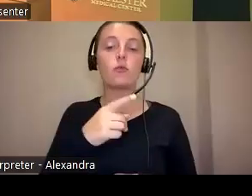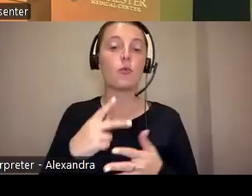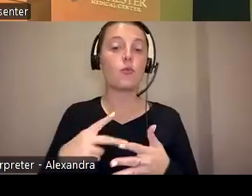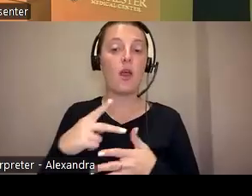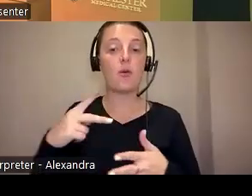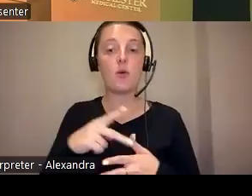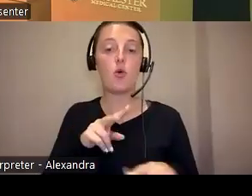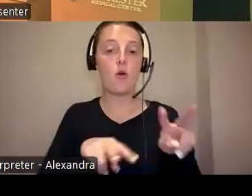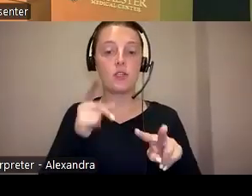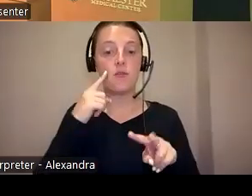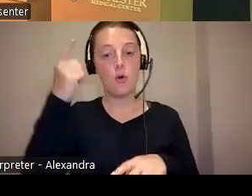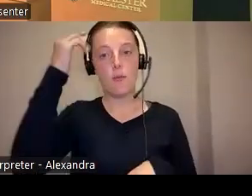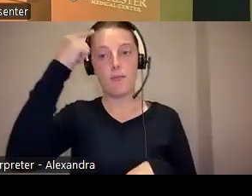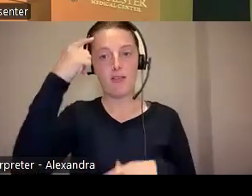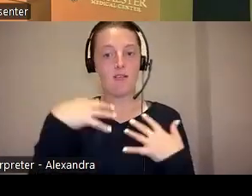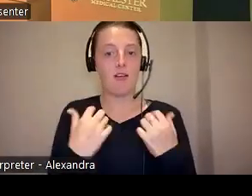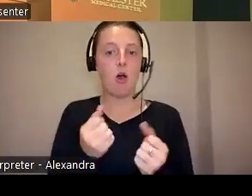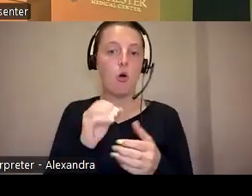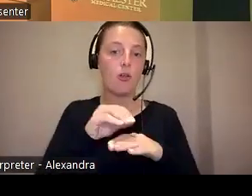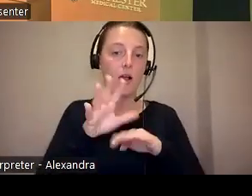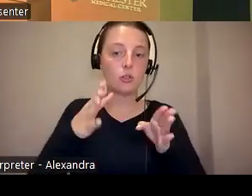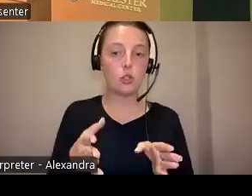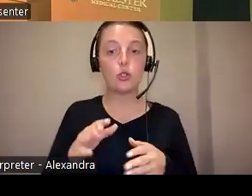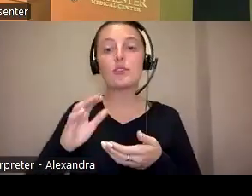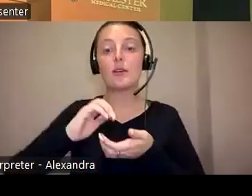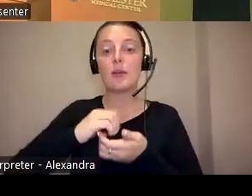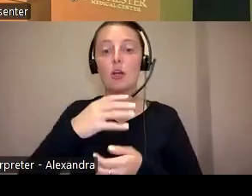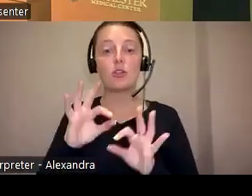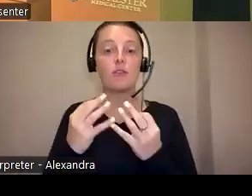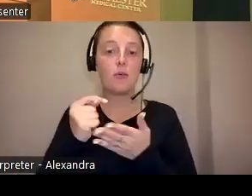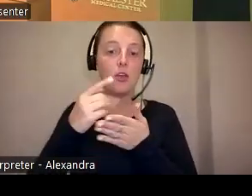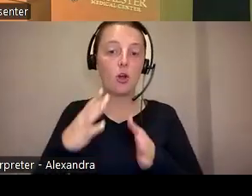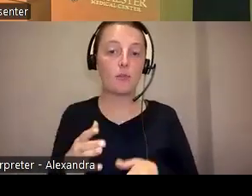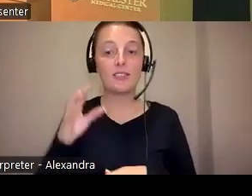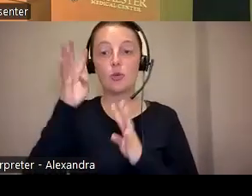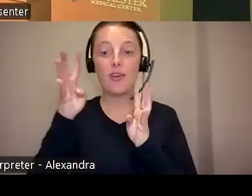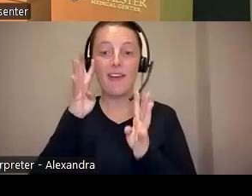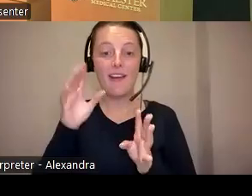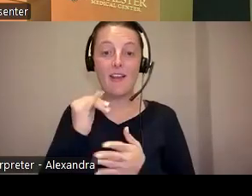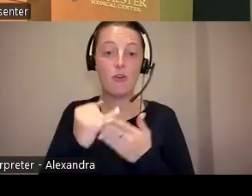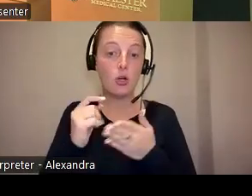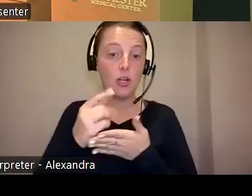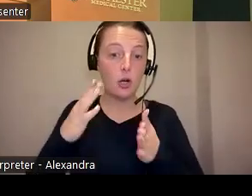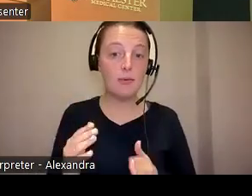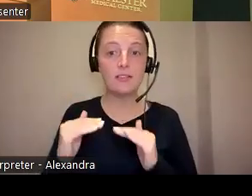and family therapists, creative arts therapists, peer advocates, KACs, rehab therapists, seriously,